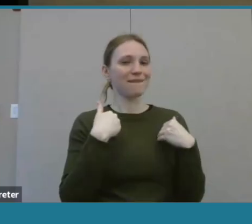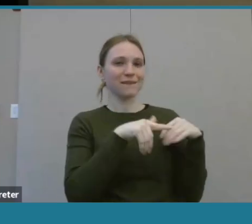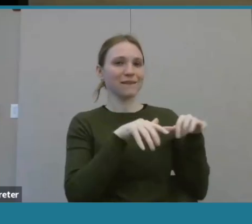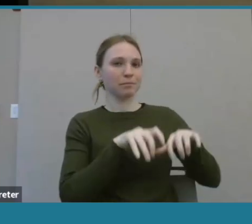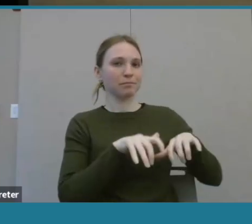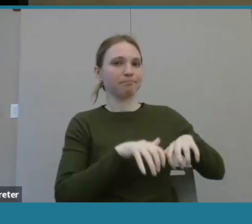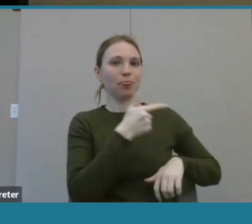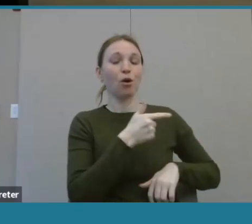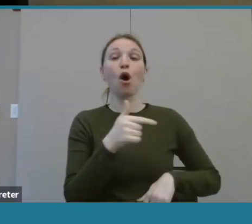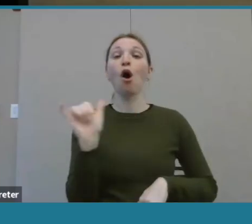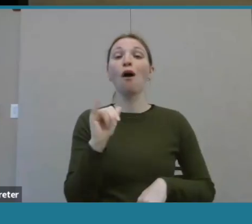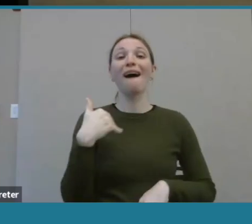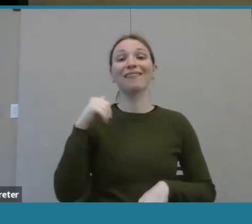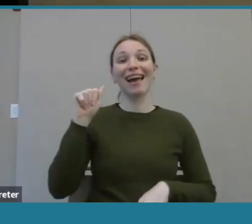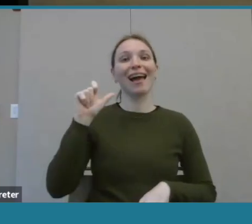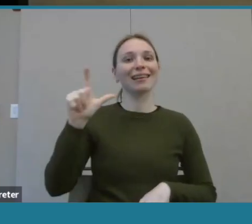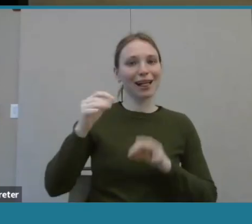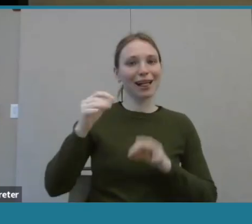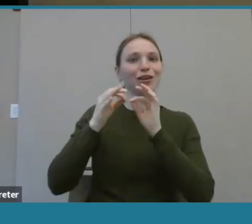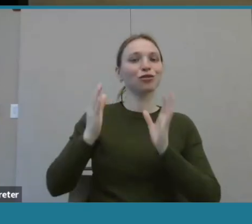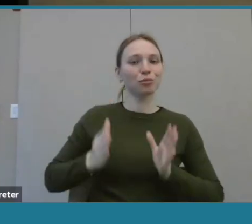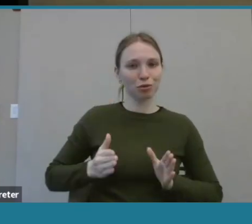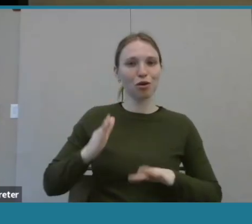We also have ASL interpretation, which on the Zoom is able to be pinned.